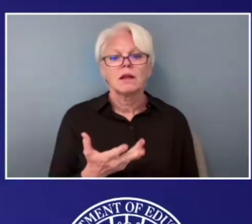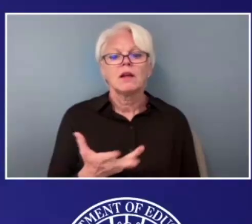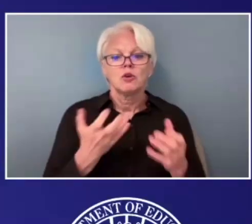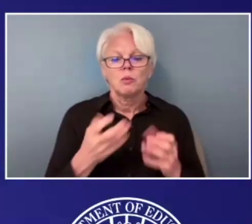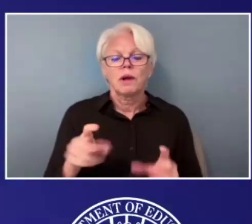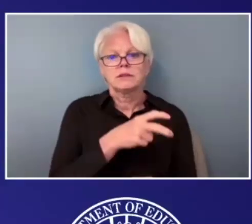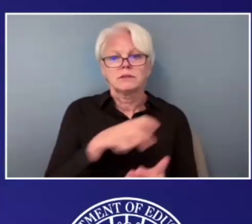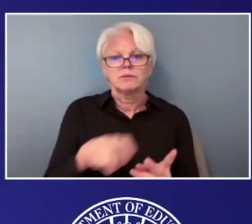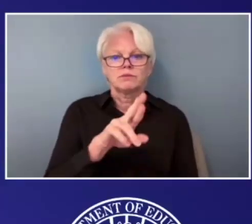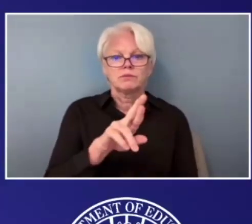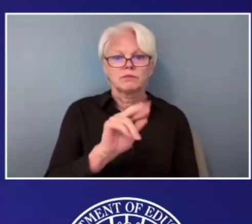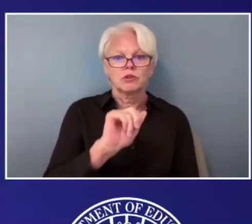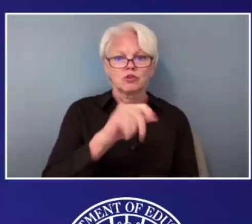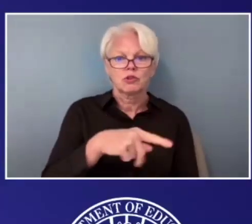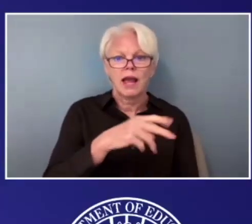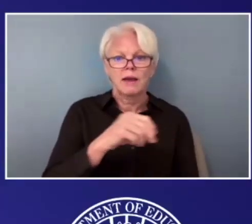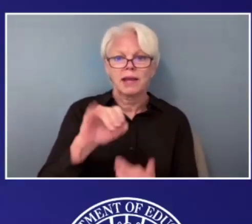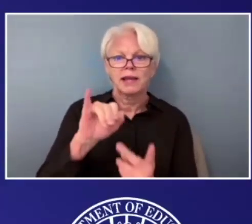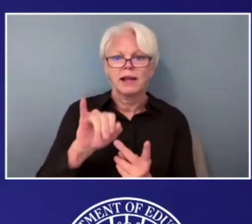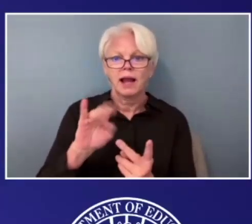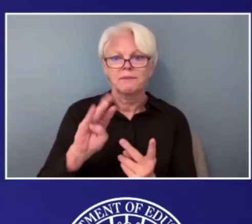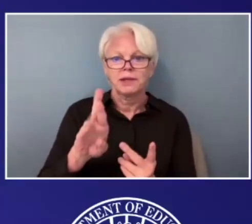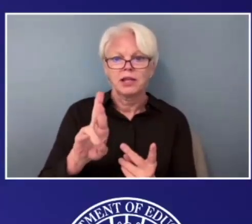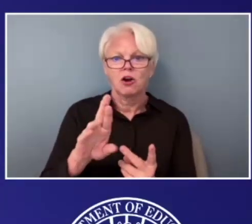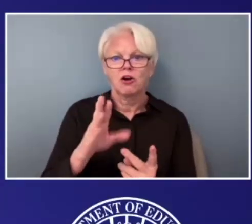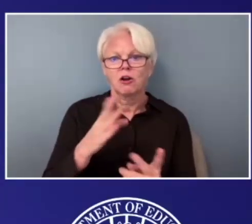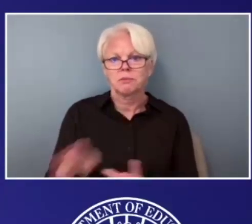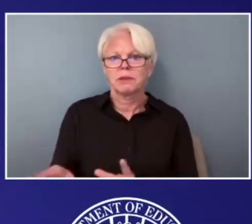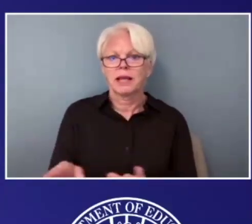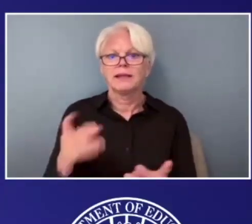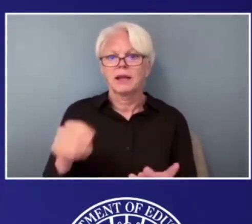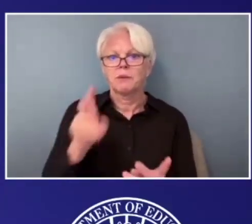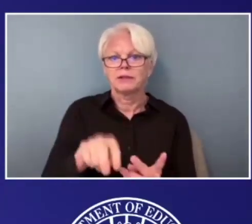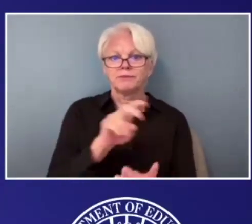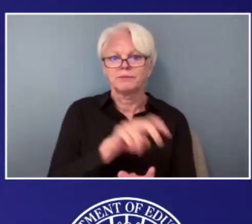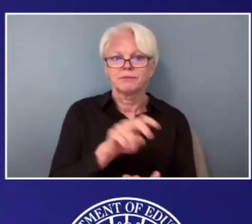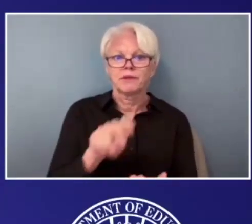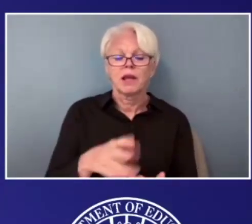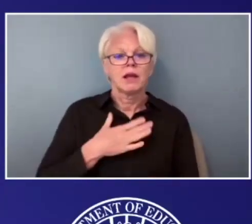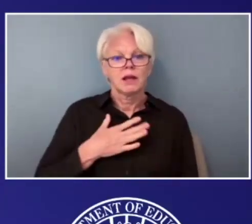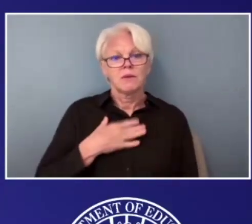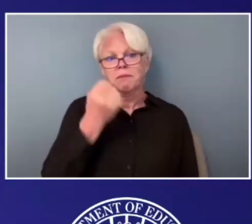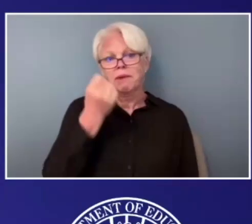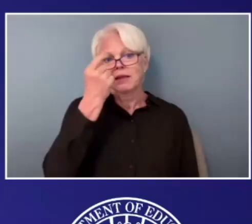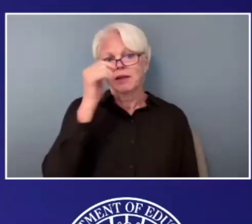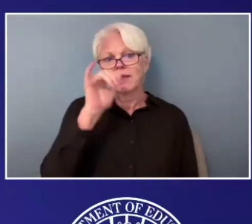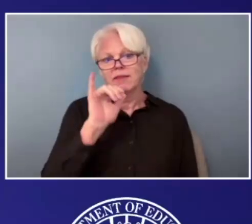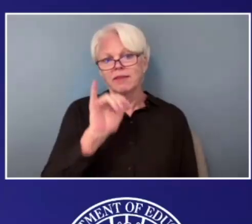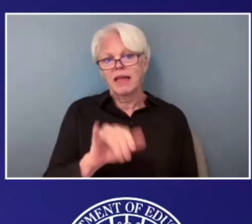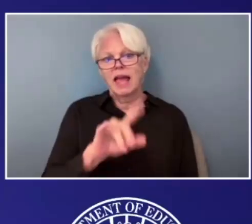and an IBR Plan. My understanding is that it is only allowed